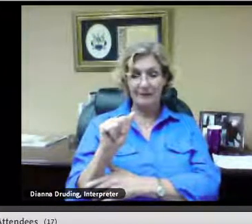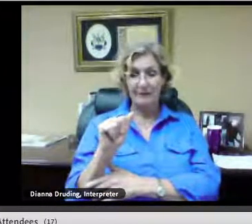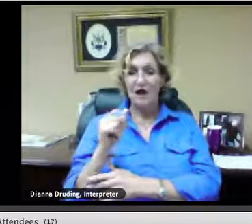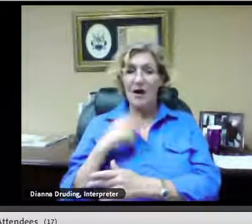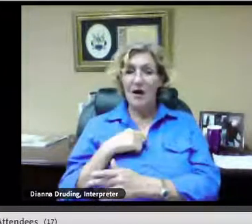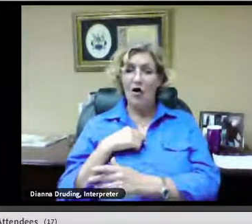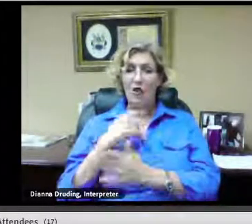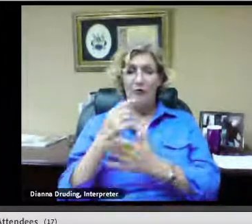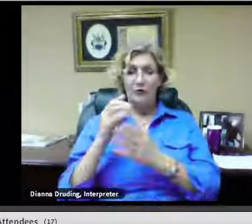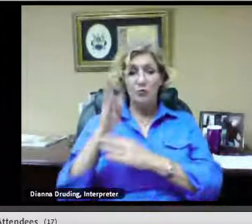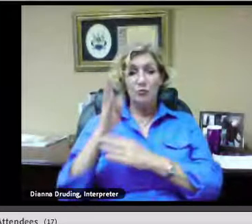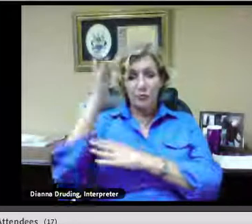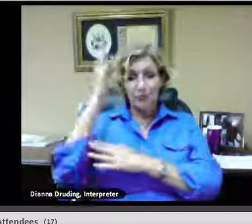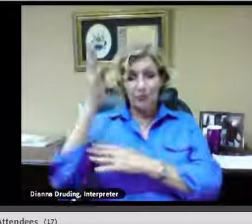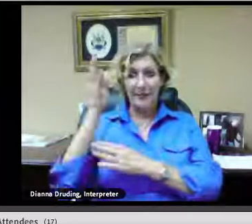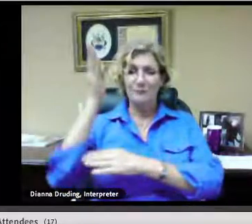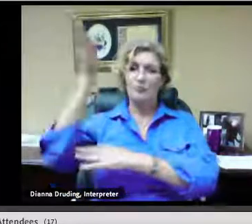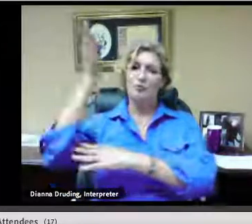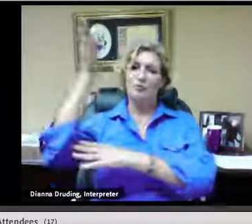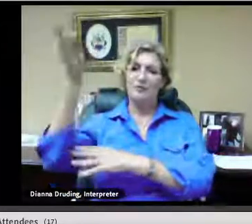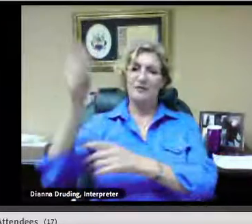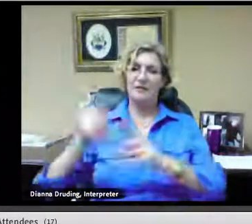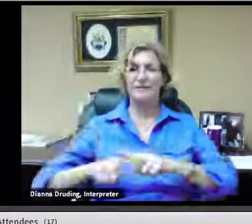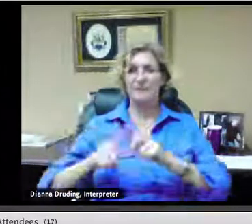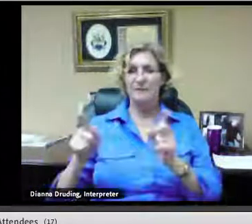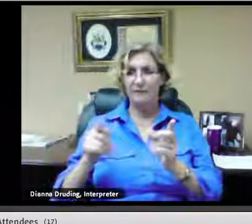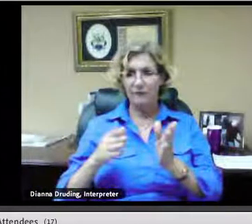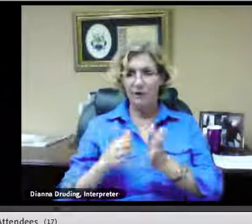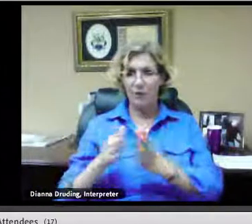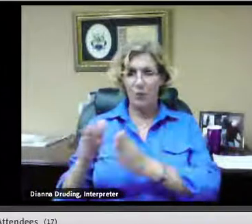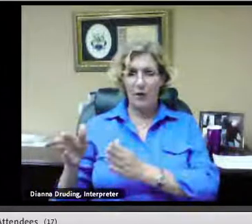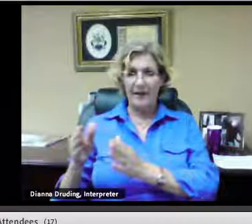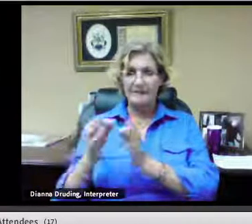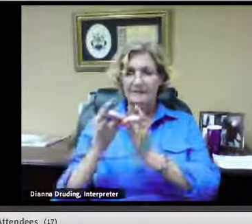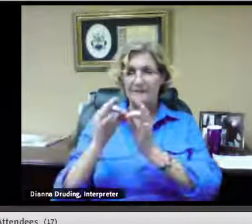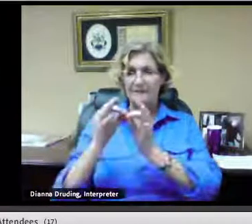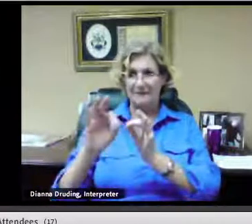or structure just to provide, you know, alternatives, really.